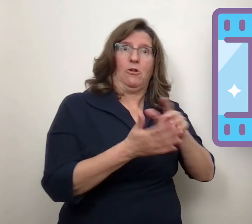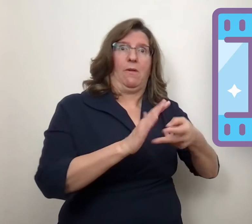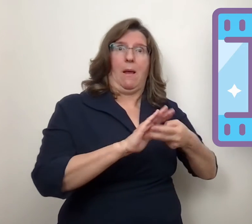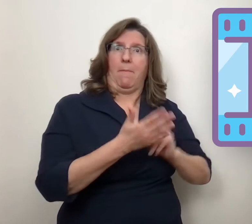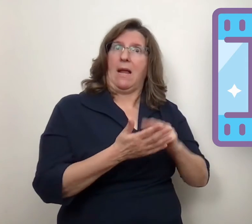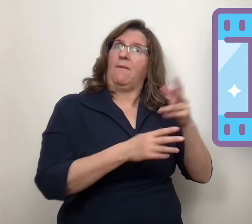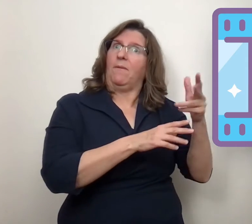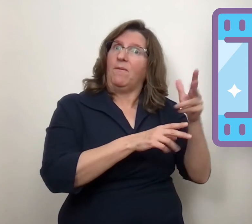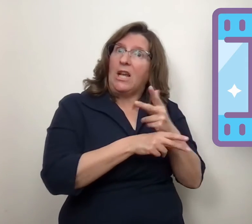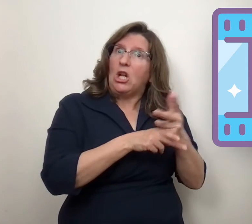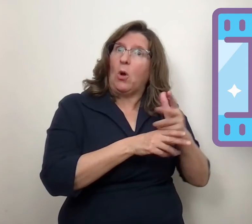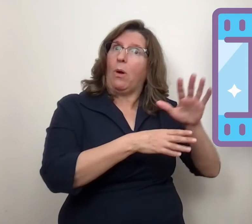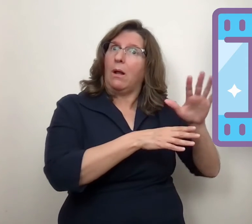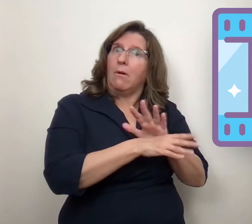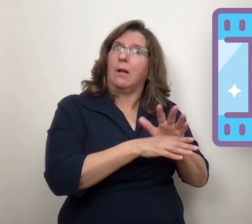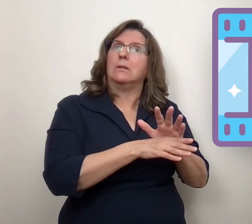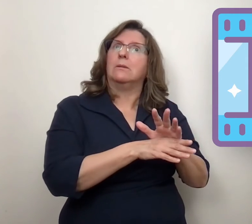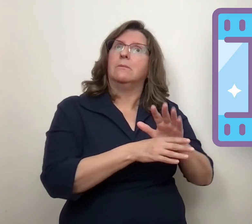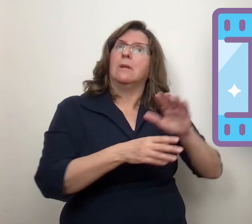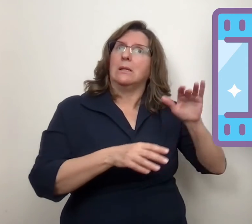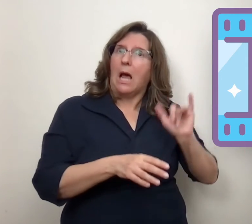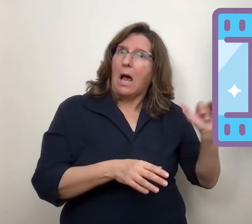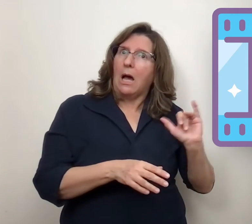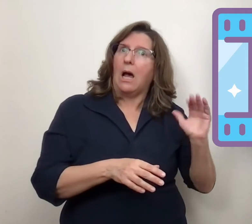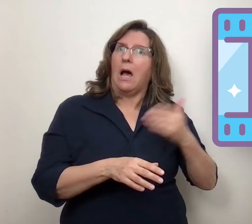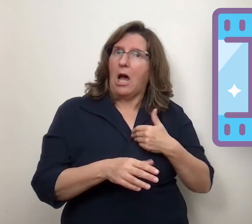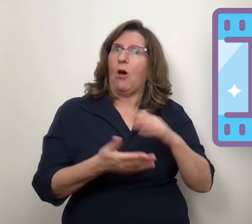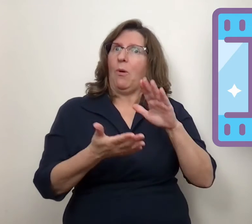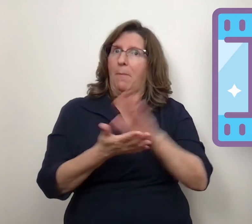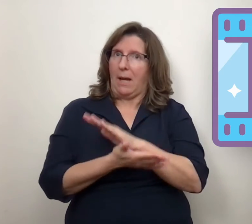to help with comprehension of text content. Use visual aids such as charts, diagrams, graphs, maps, or other representations that can help clarify or interpret the text.